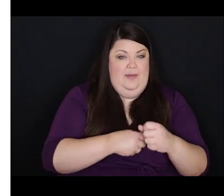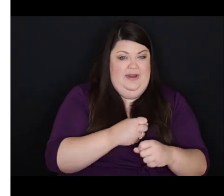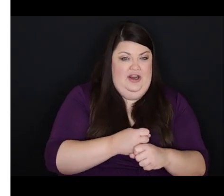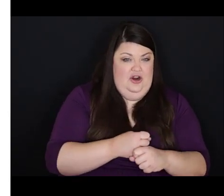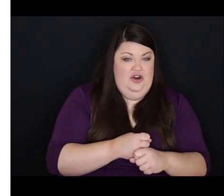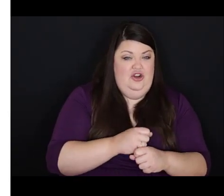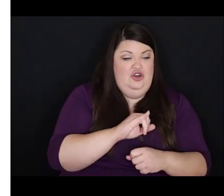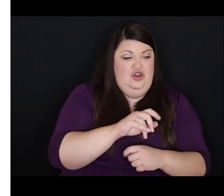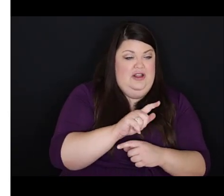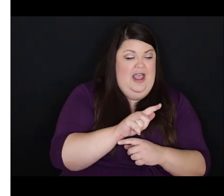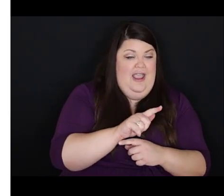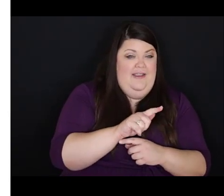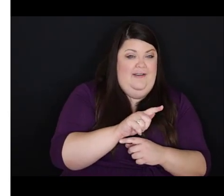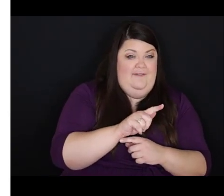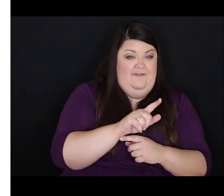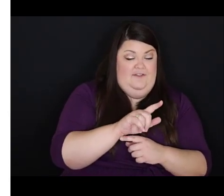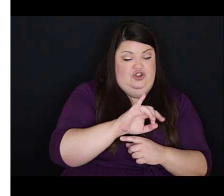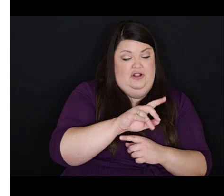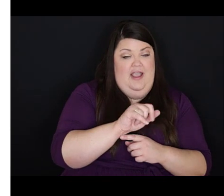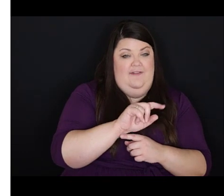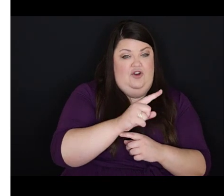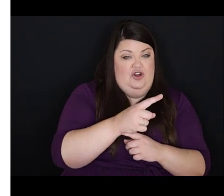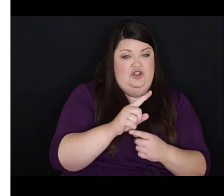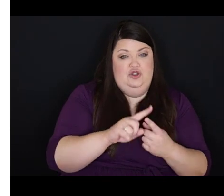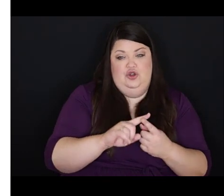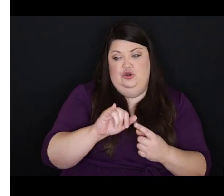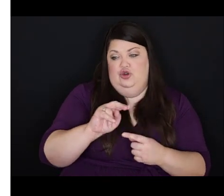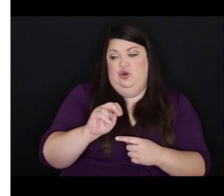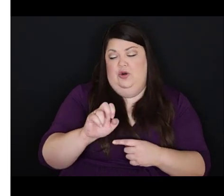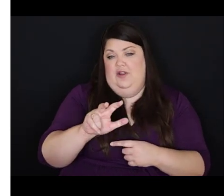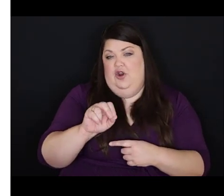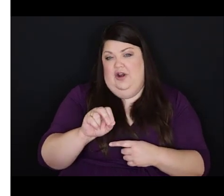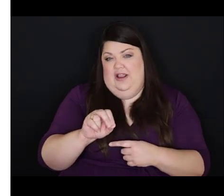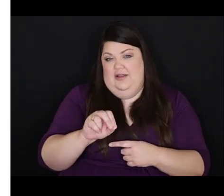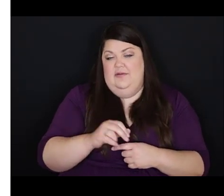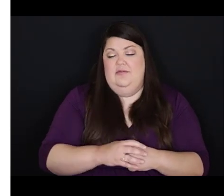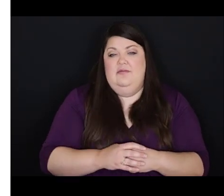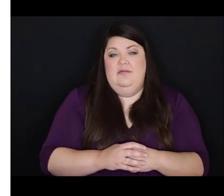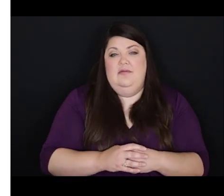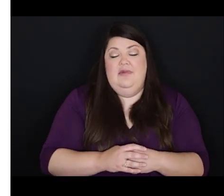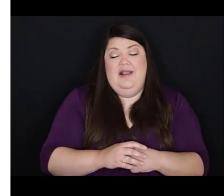unless otherwise indicated. In fact, the only element whose response must